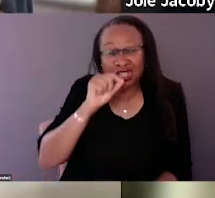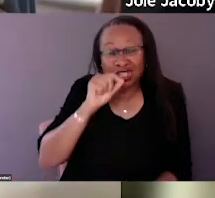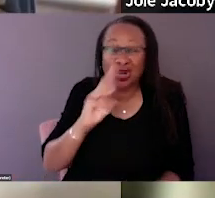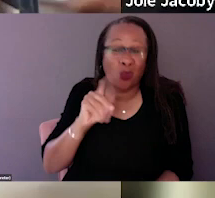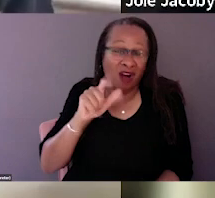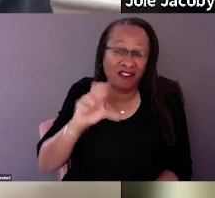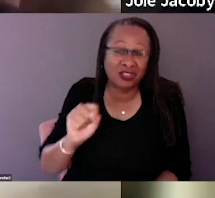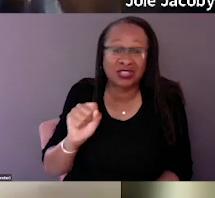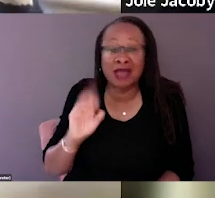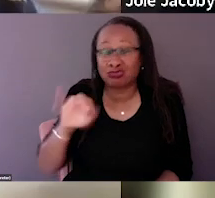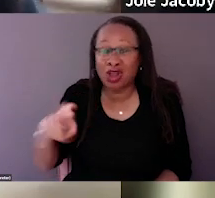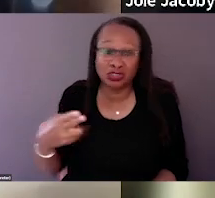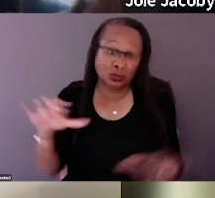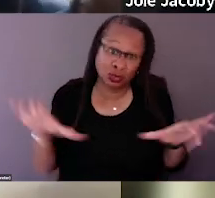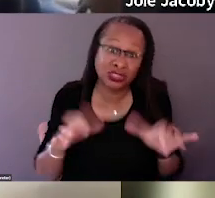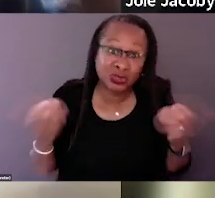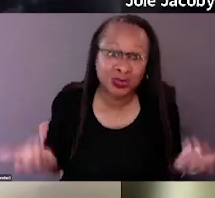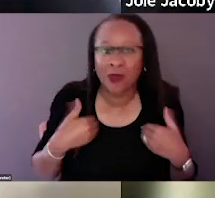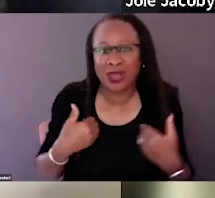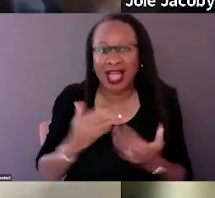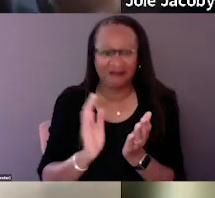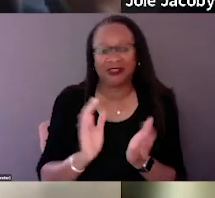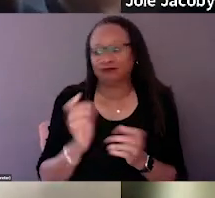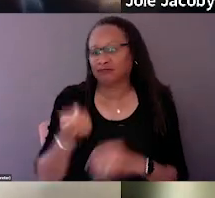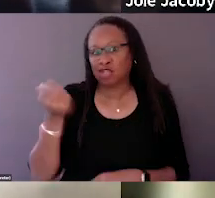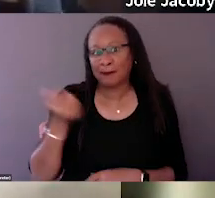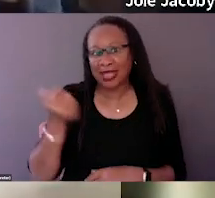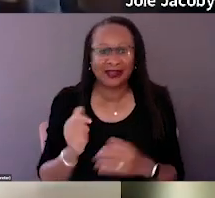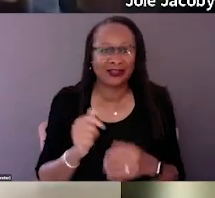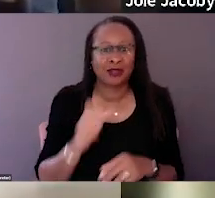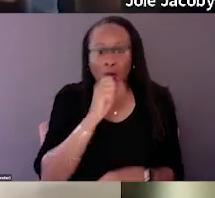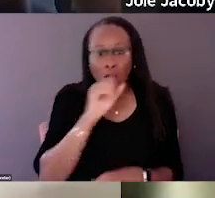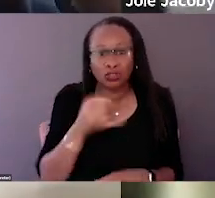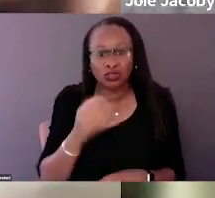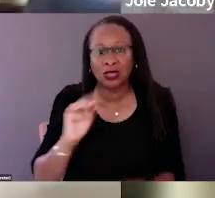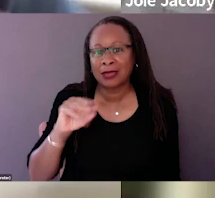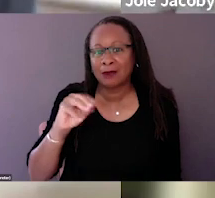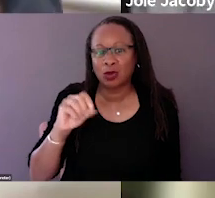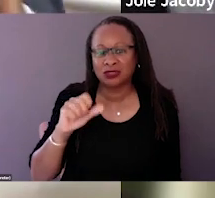"and have mimosas and do all that." So it was one of those, I wasn't thinking about the watermelon part, that I don't remember how the watermelon got in there,